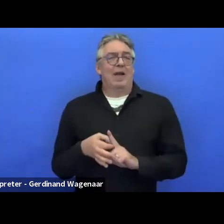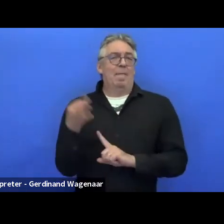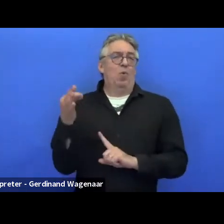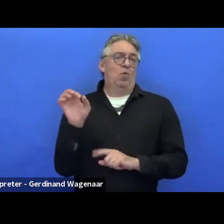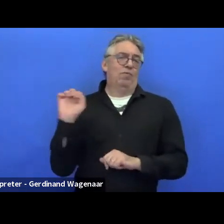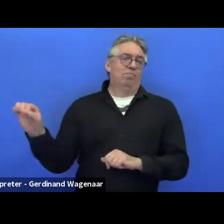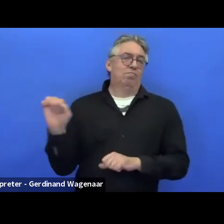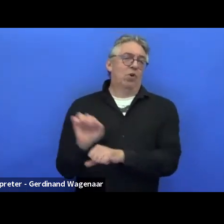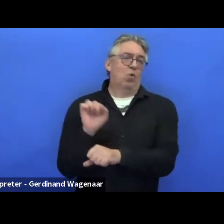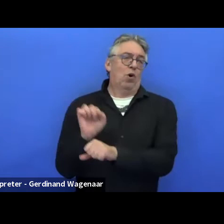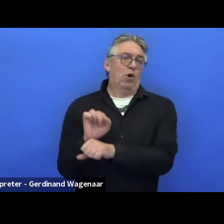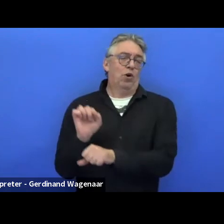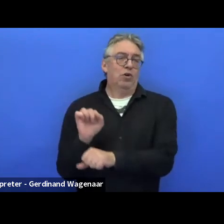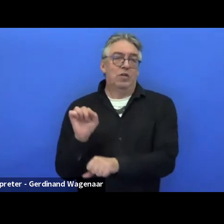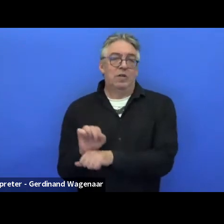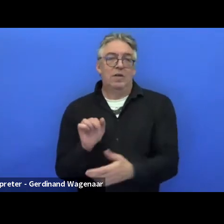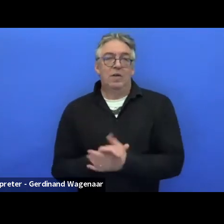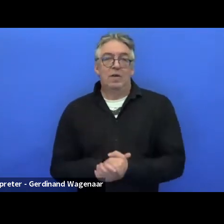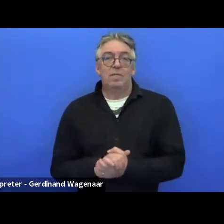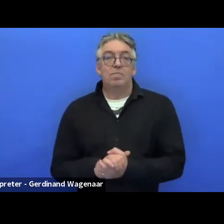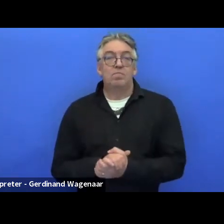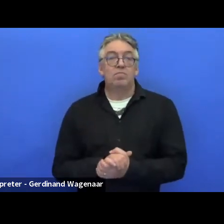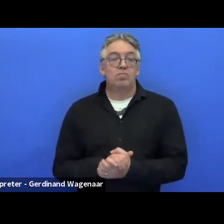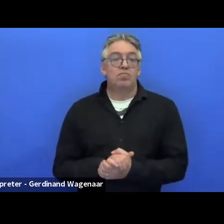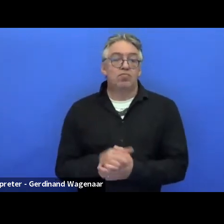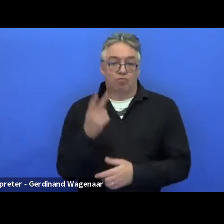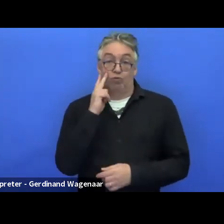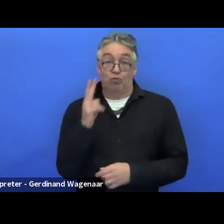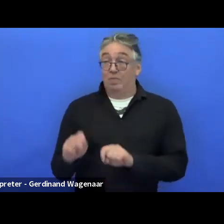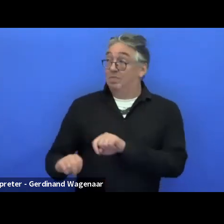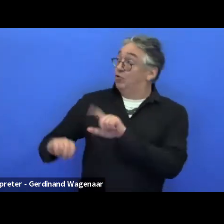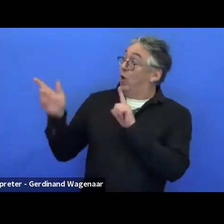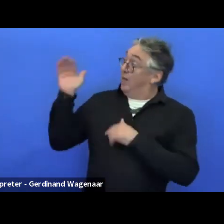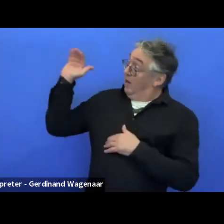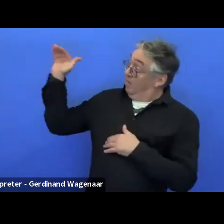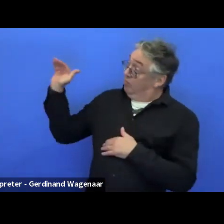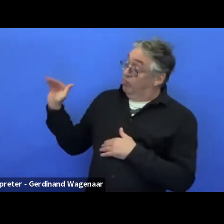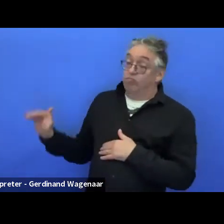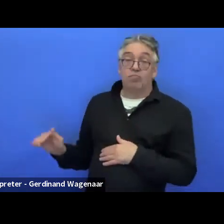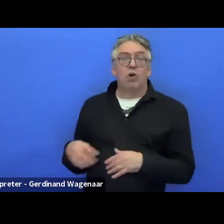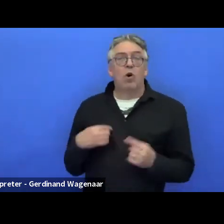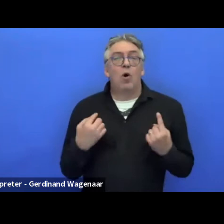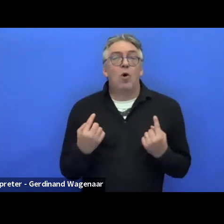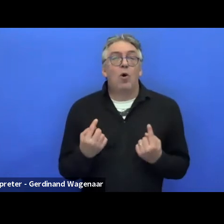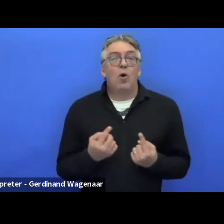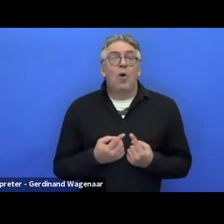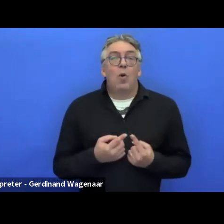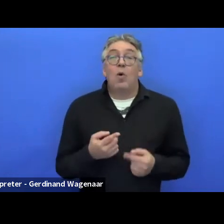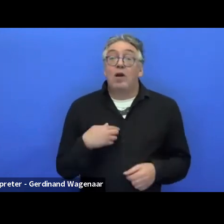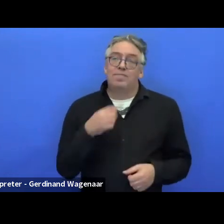Several of the suggestions are on the slide. The Ombudsman advised the Commission to provide web content